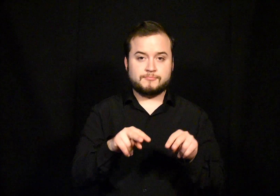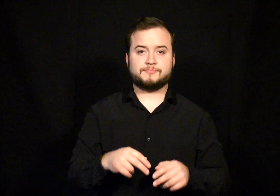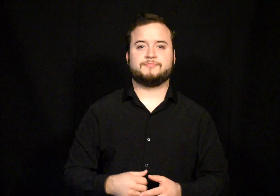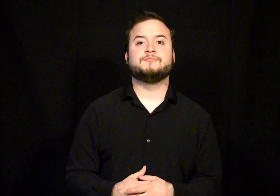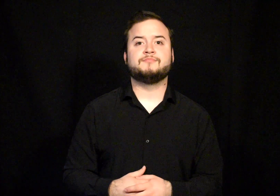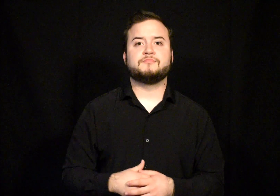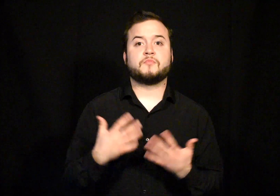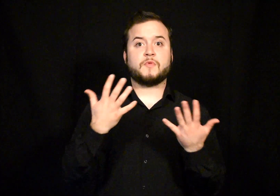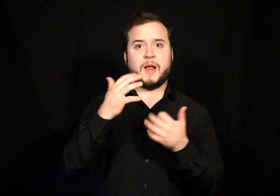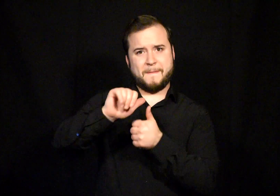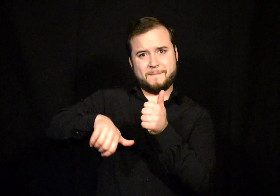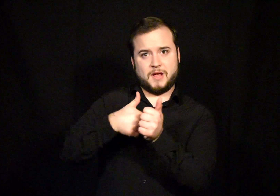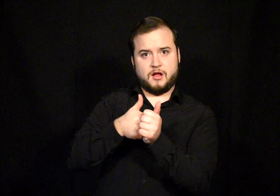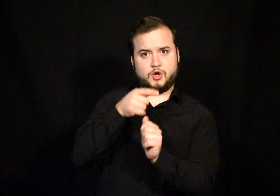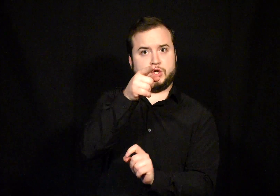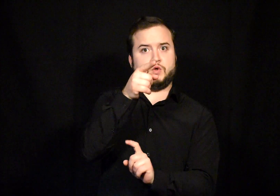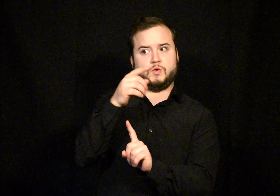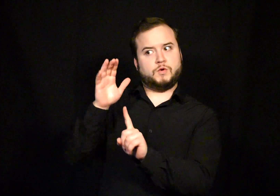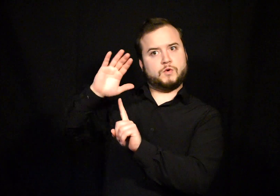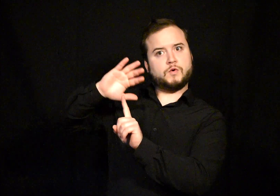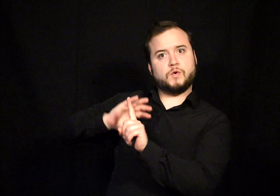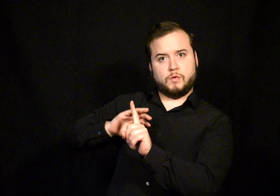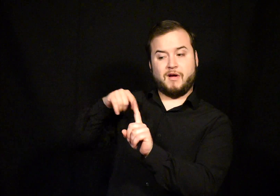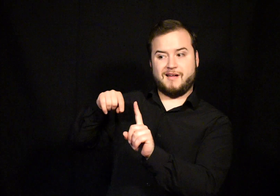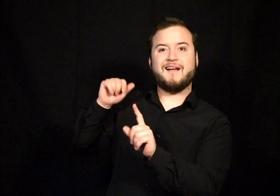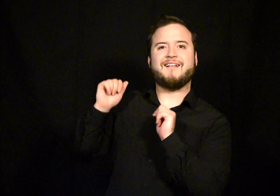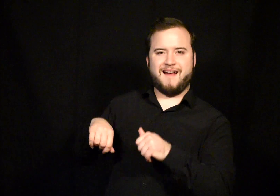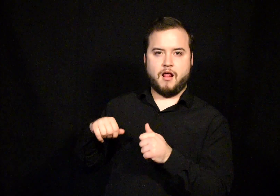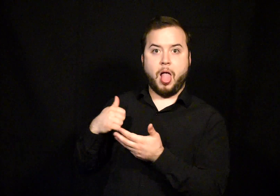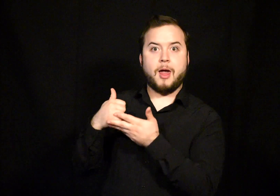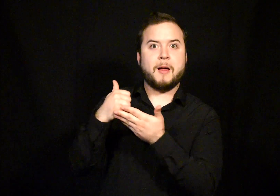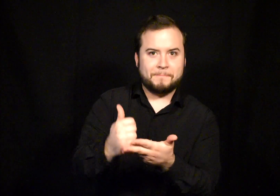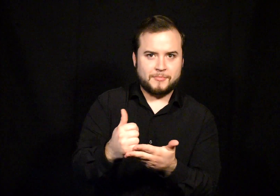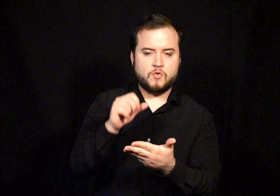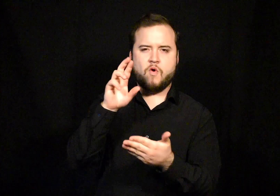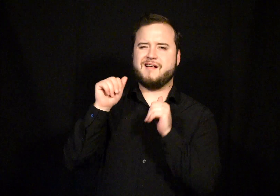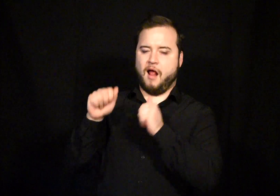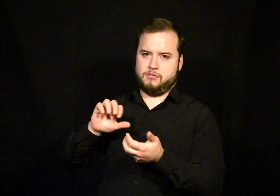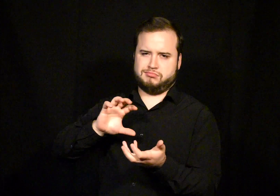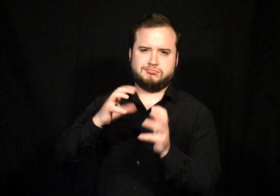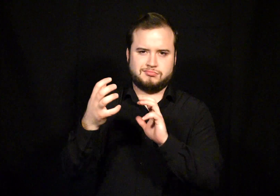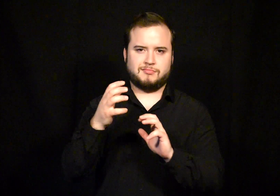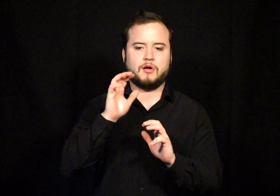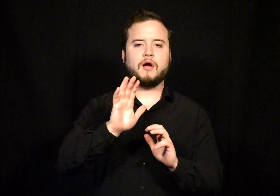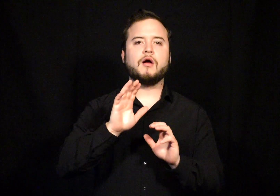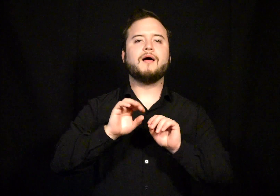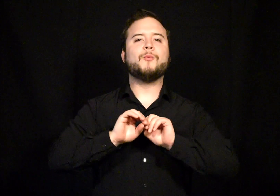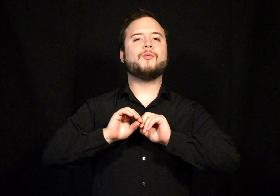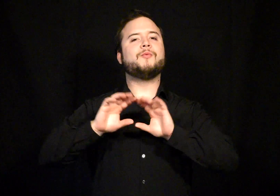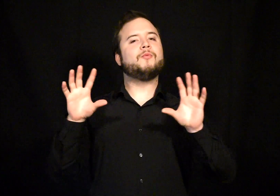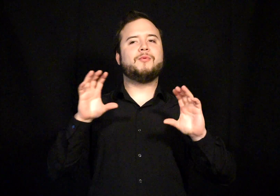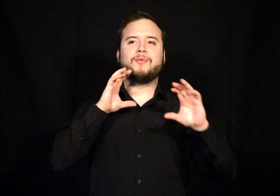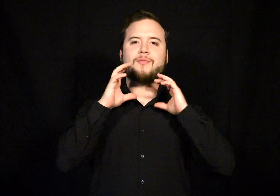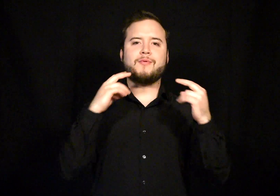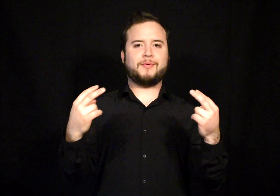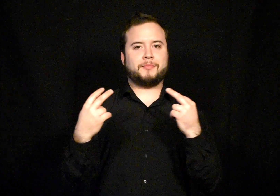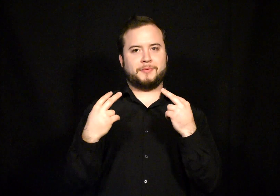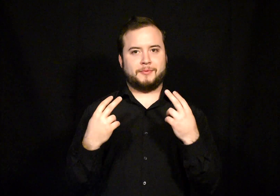What’s behind you can make or break your ease of communication.